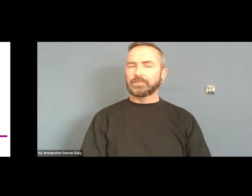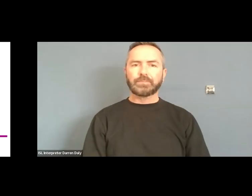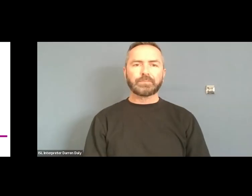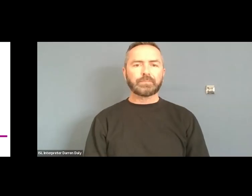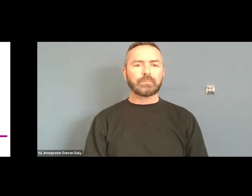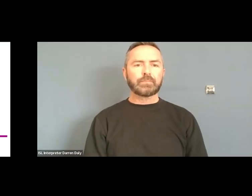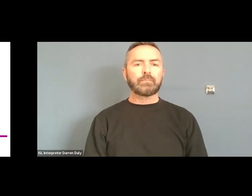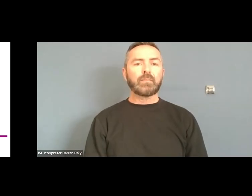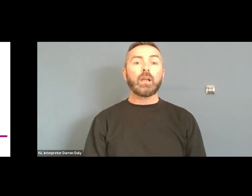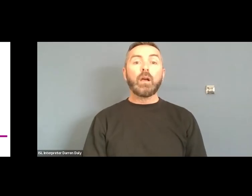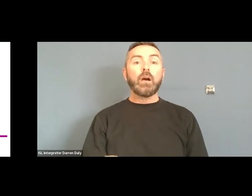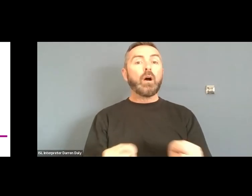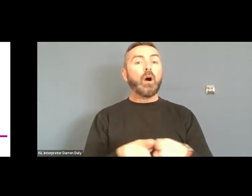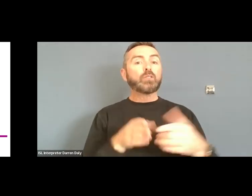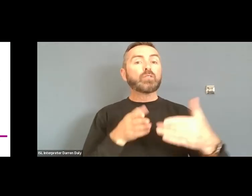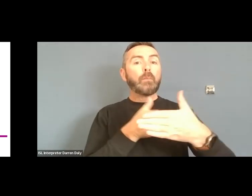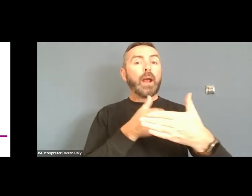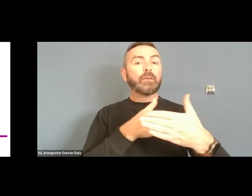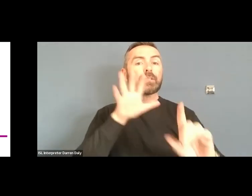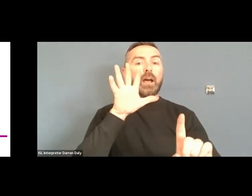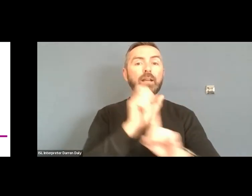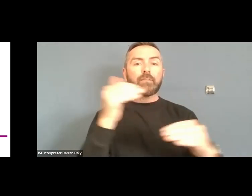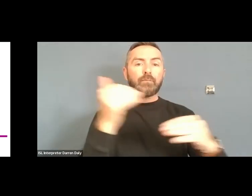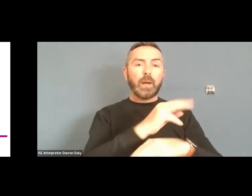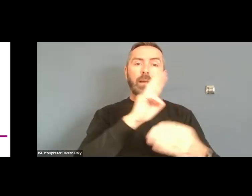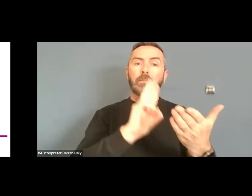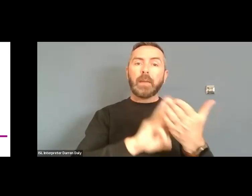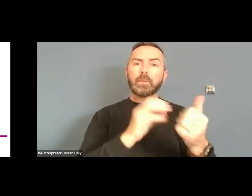Barriers were also identified by members of other marginalised groups,